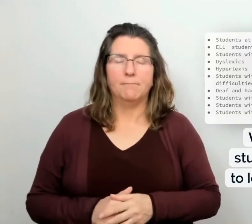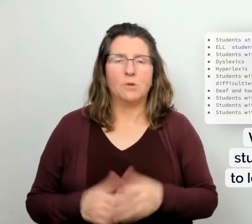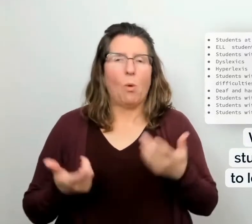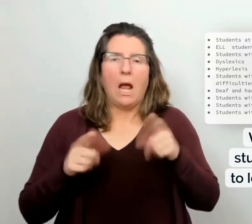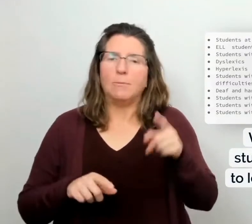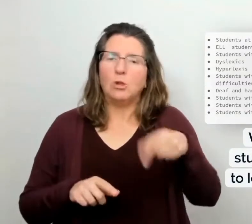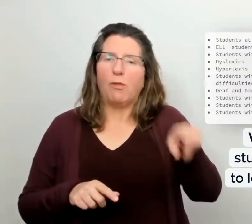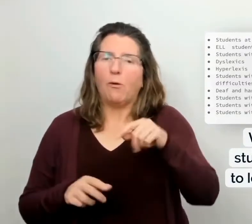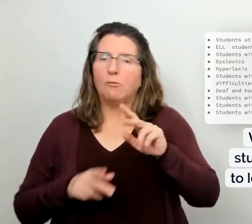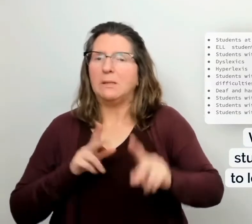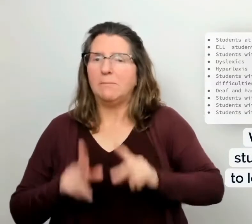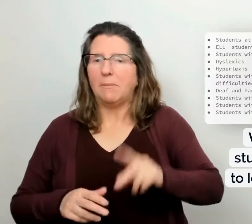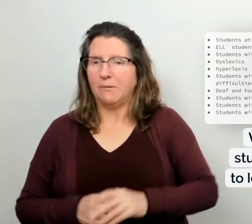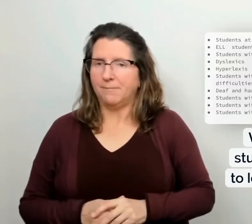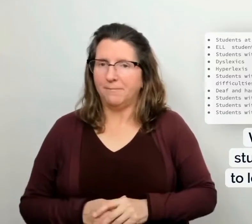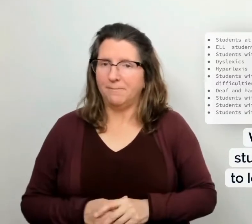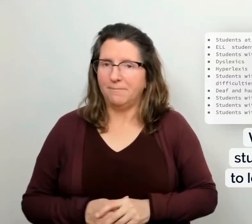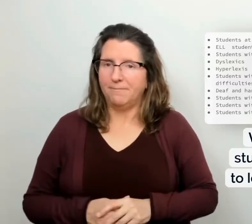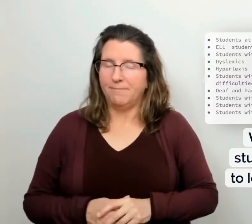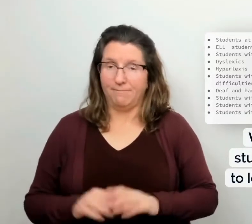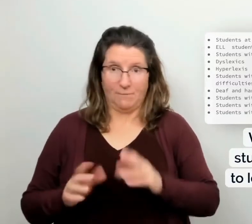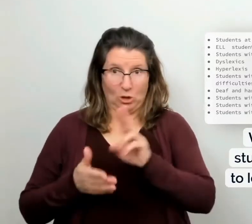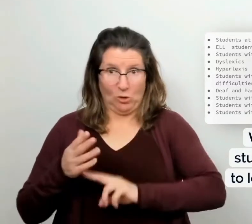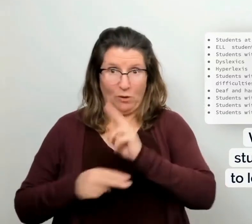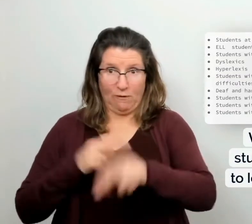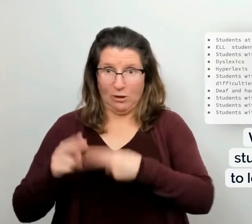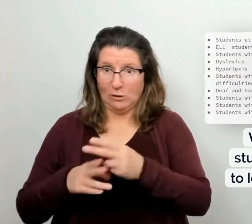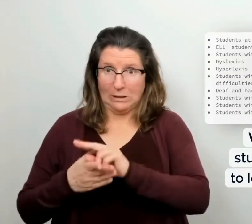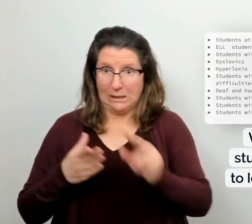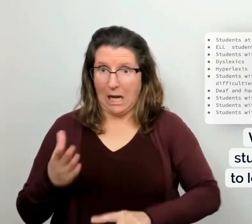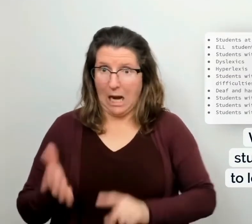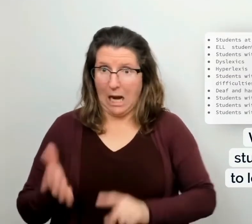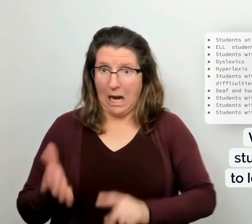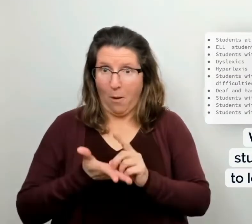How do we work with those students? Is UDL the answer?